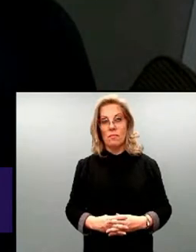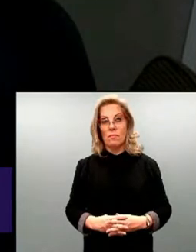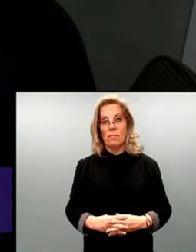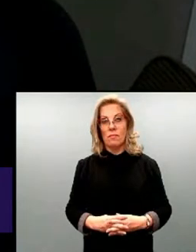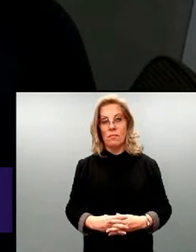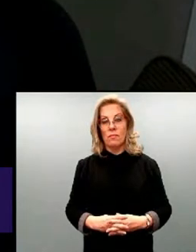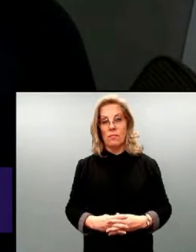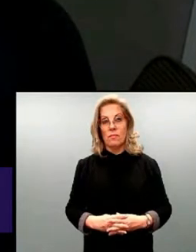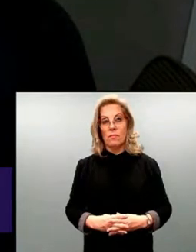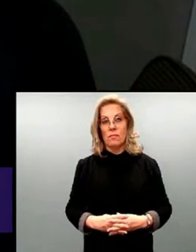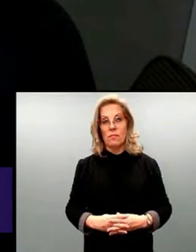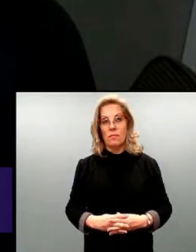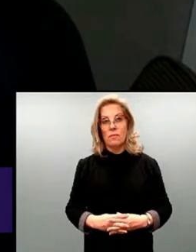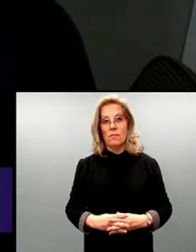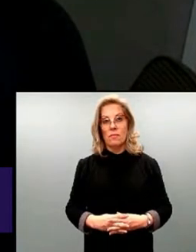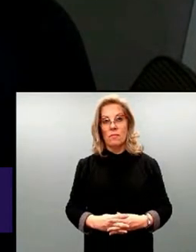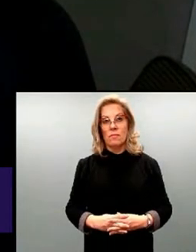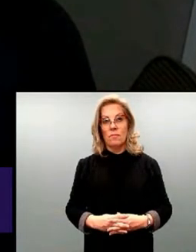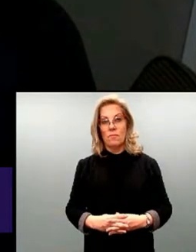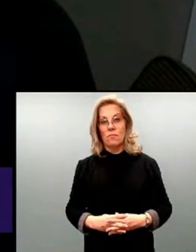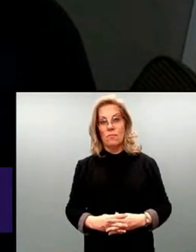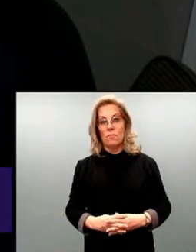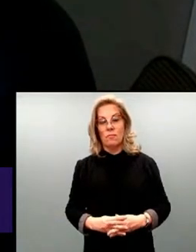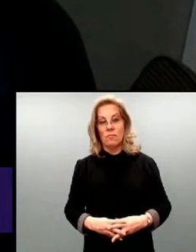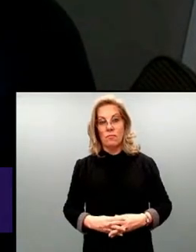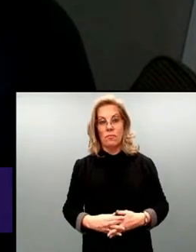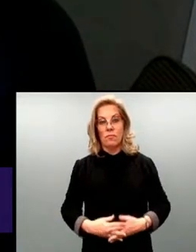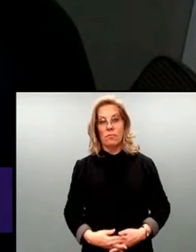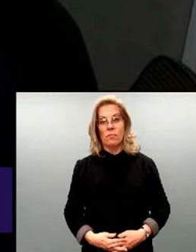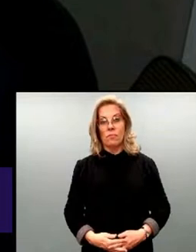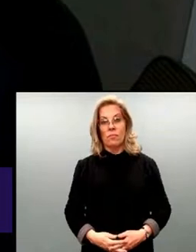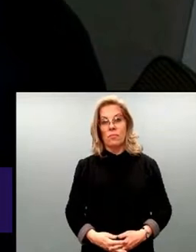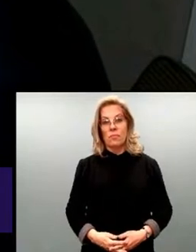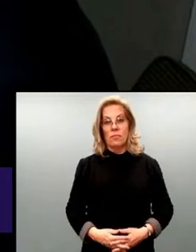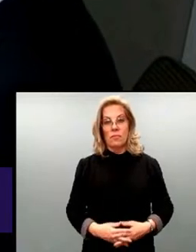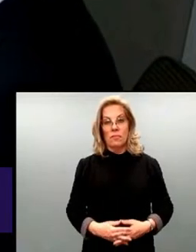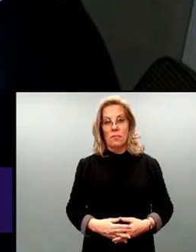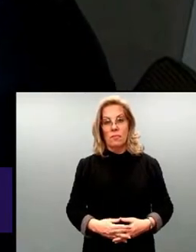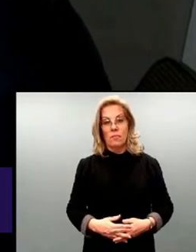identify each other and know where they come from, who their family members are and so forth, in a visual context.